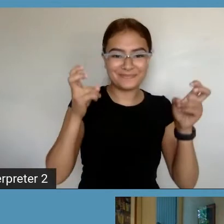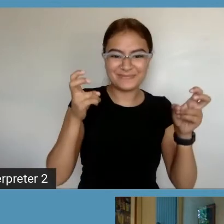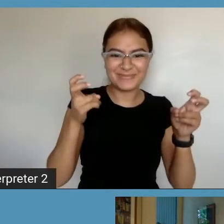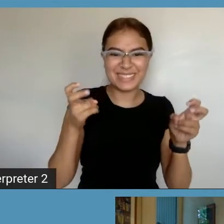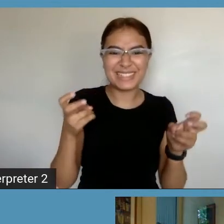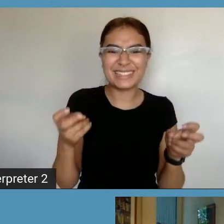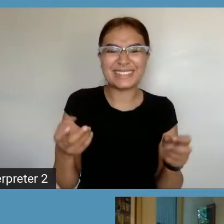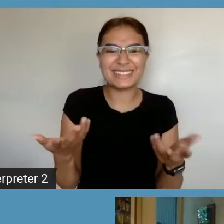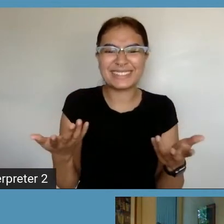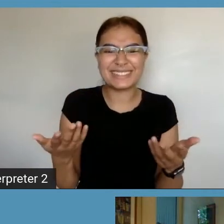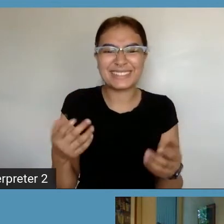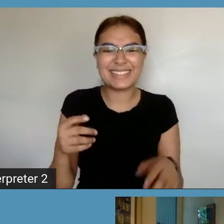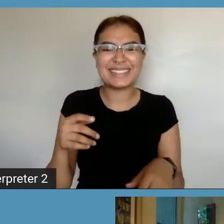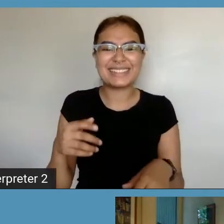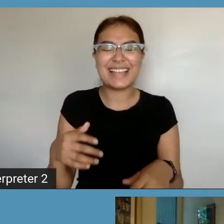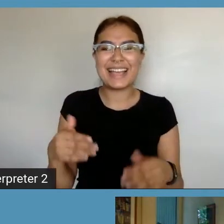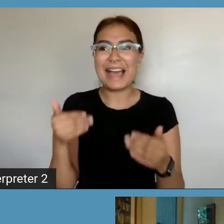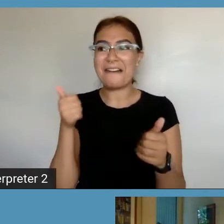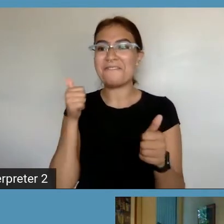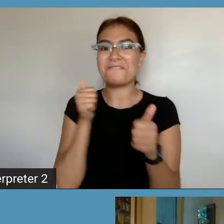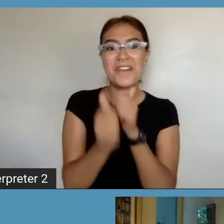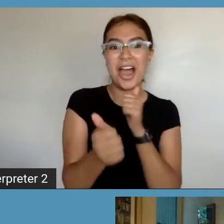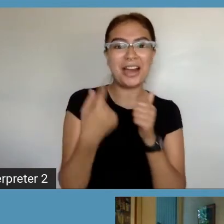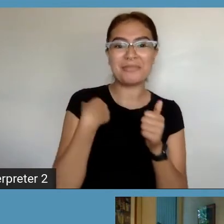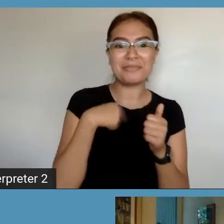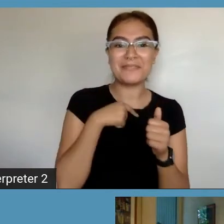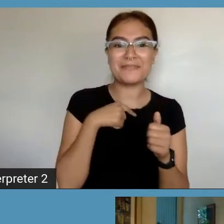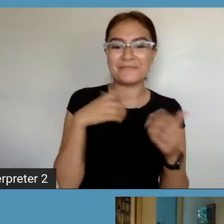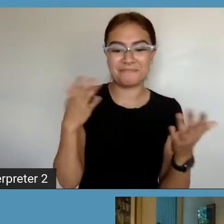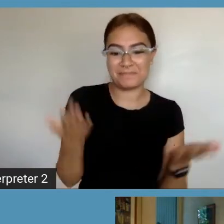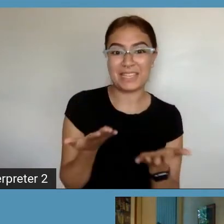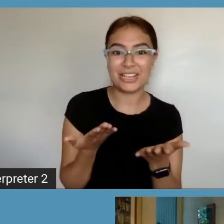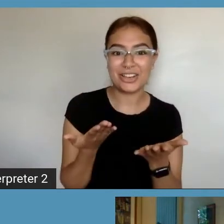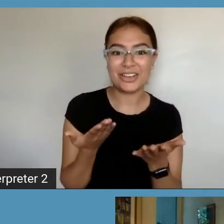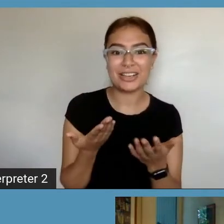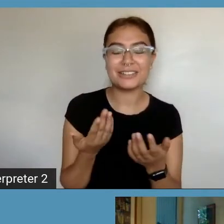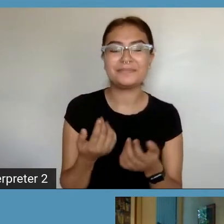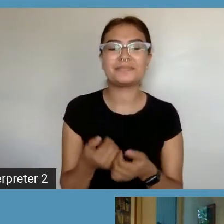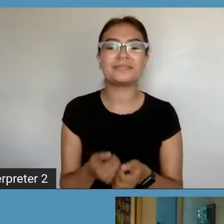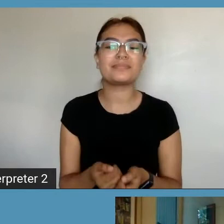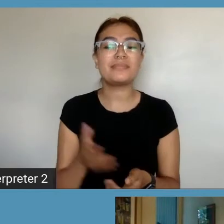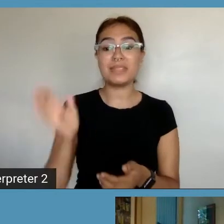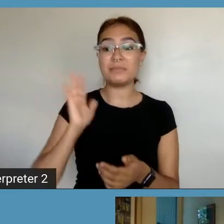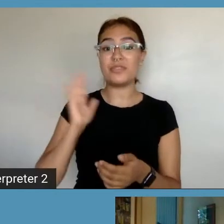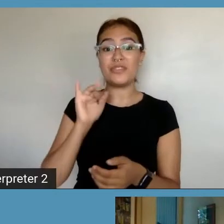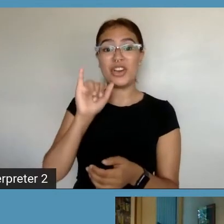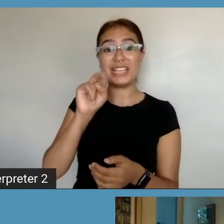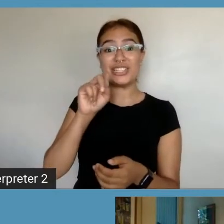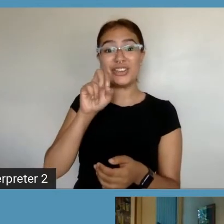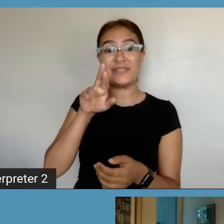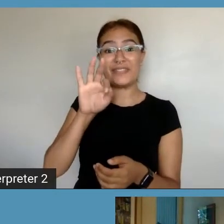when you had these interfaces that did not communicate, and now androids and iOS